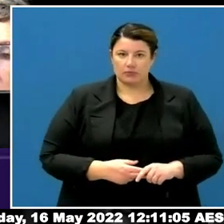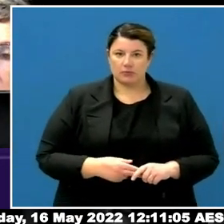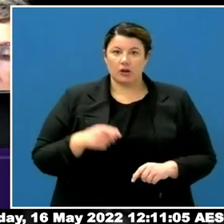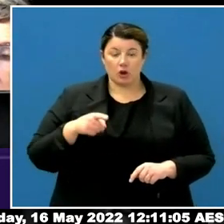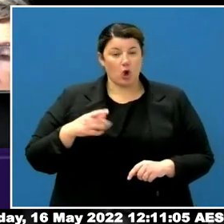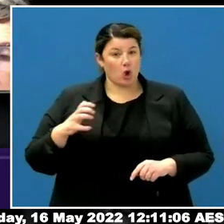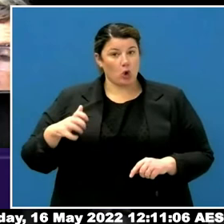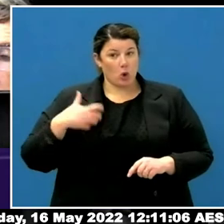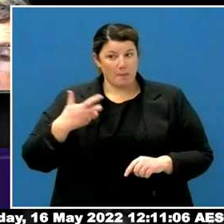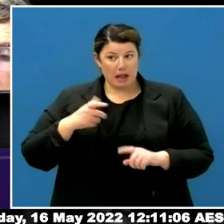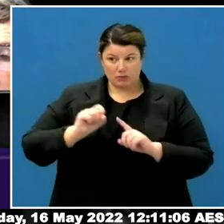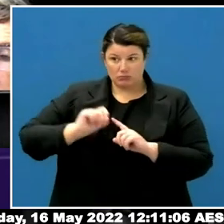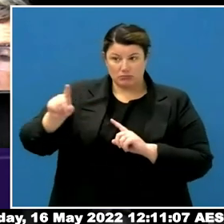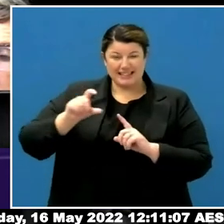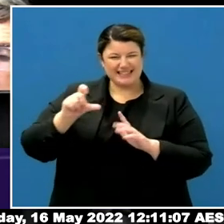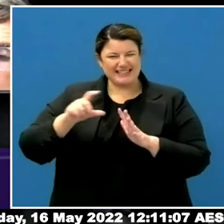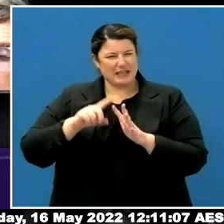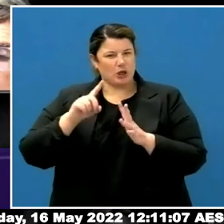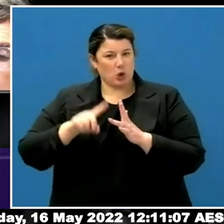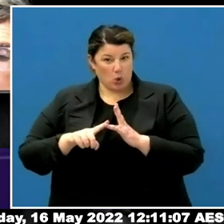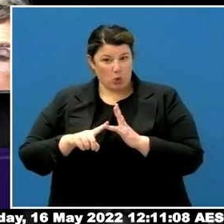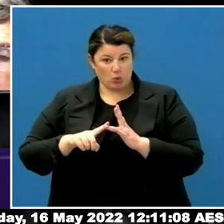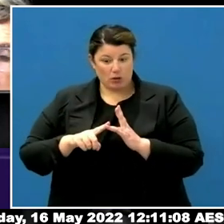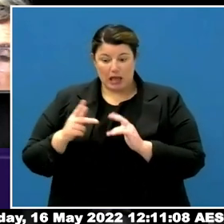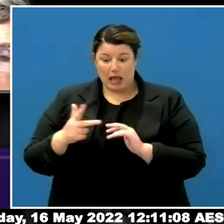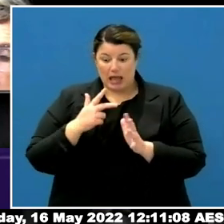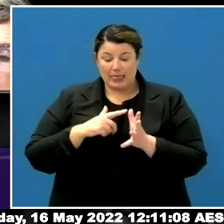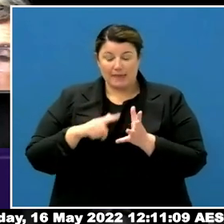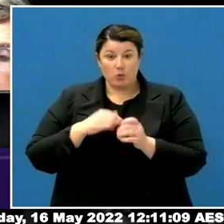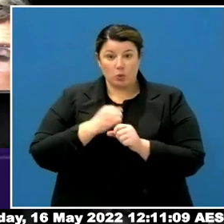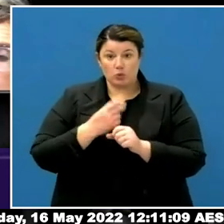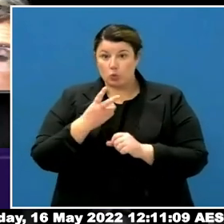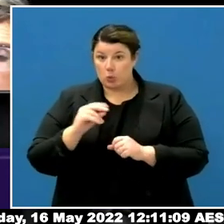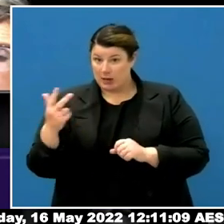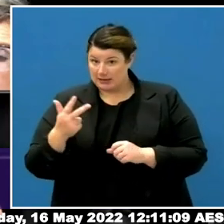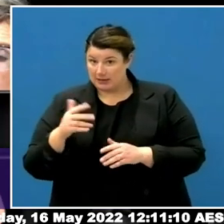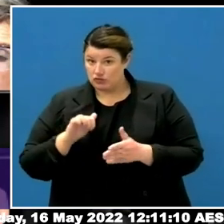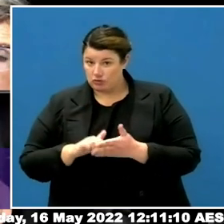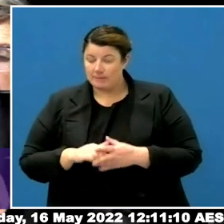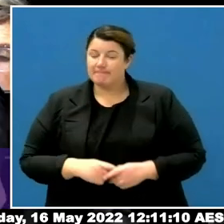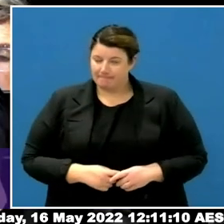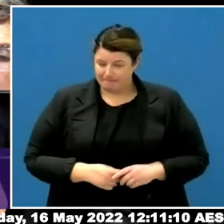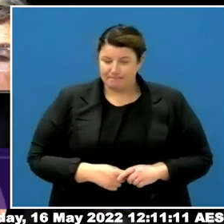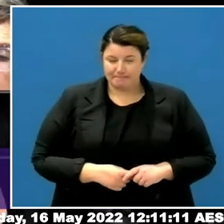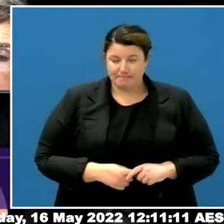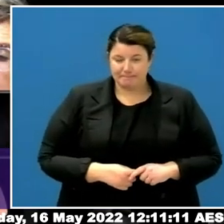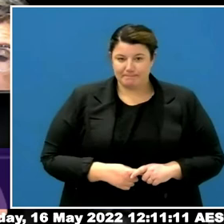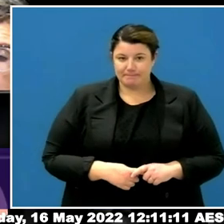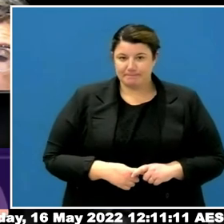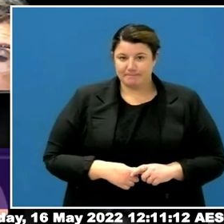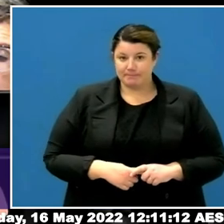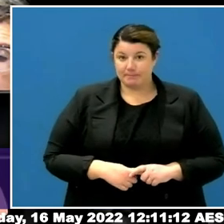Yes. MR FOGARTY: On 8 August 2018. Yes. MR FOGARTY: Are you familiar with its contents?